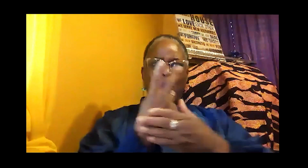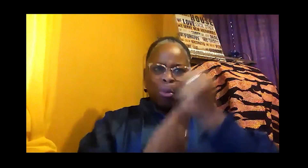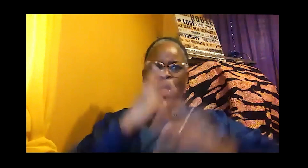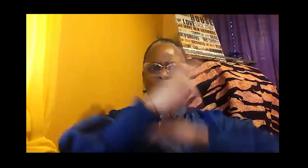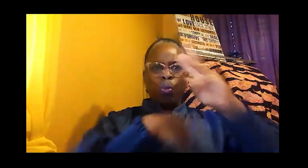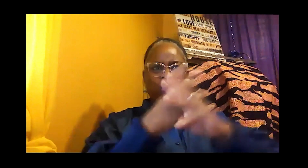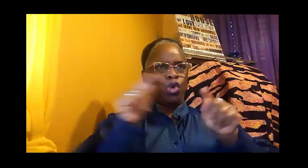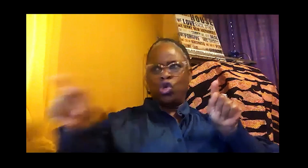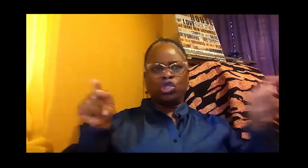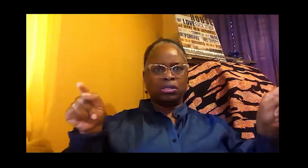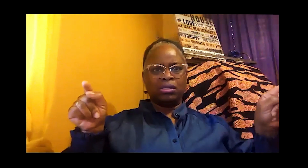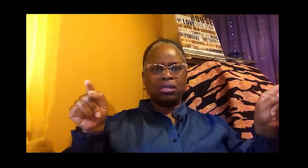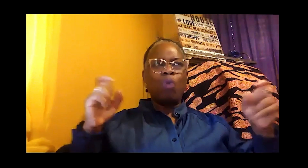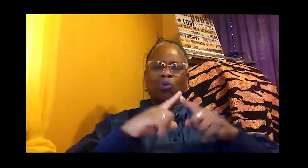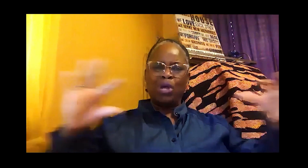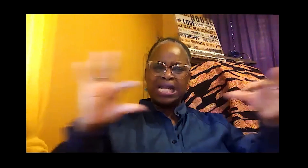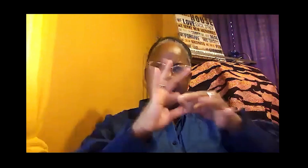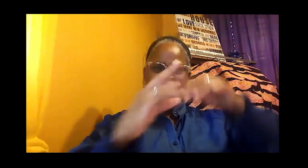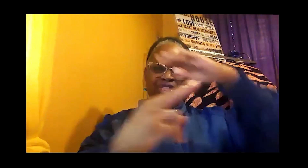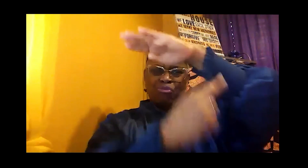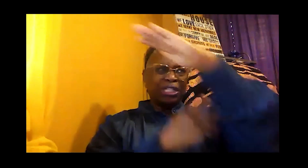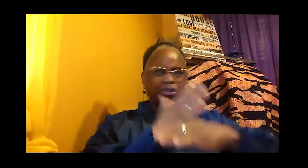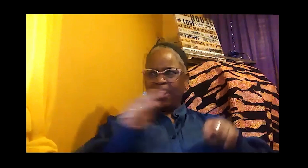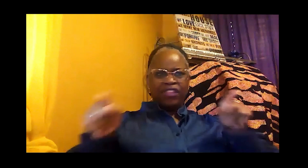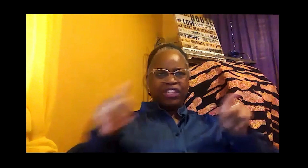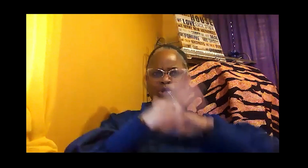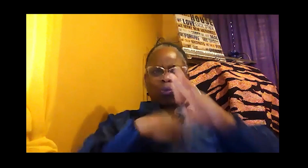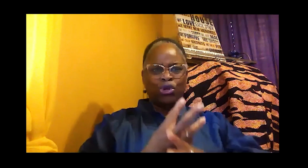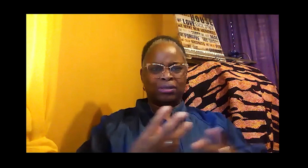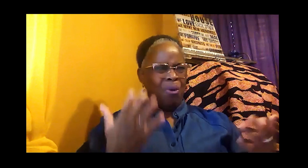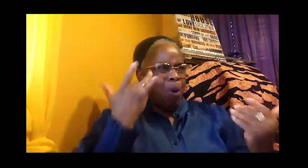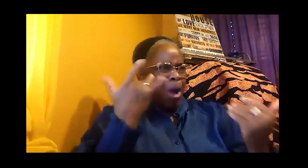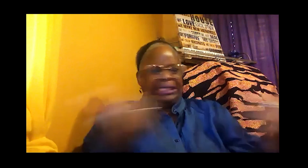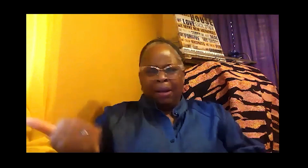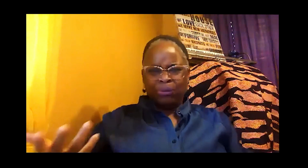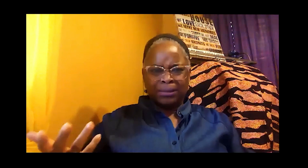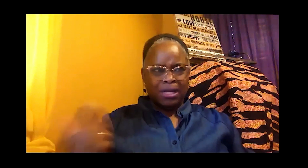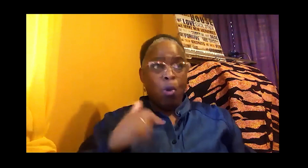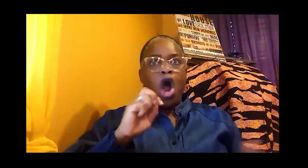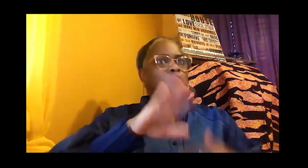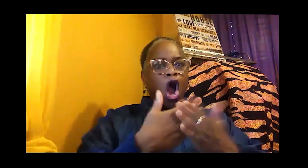persons from both the Deaf and the hearing worlds. We continue to bridge that gap between the two